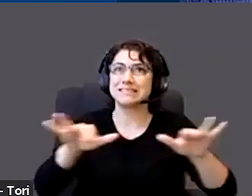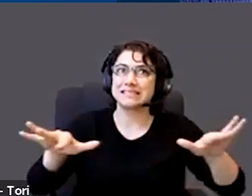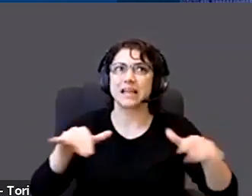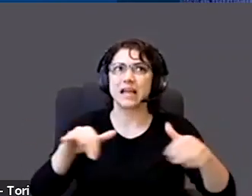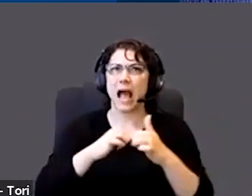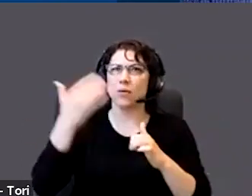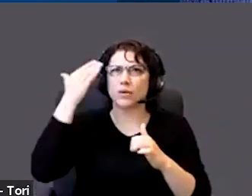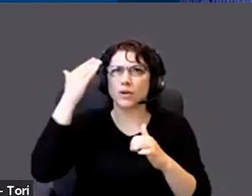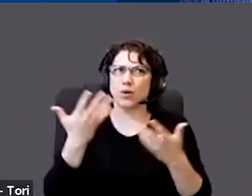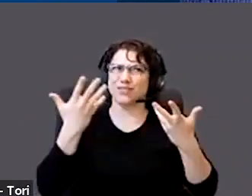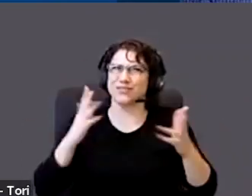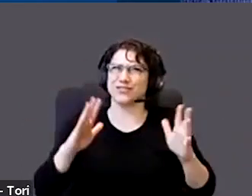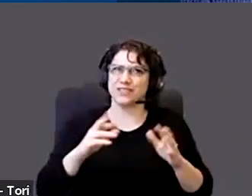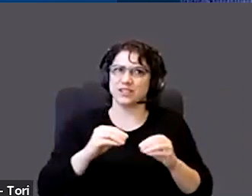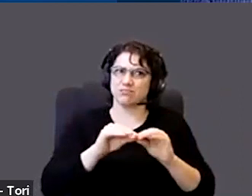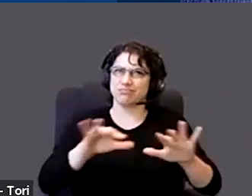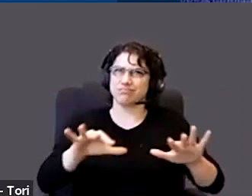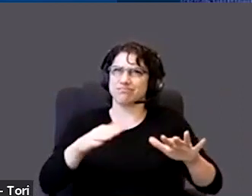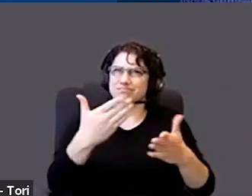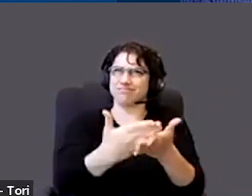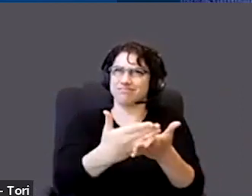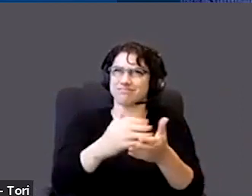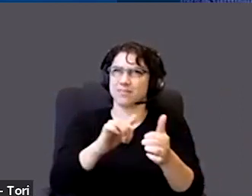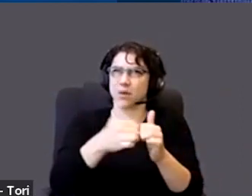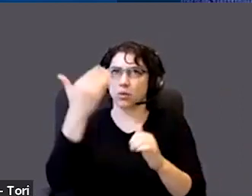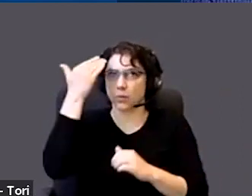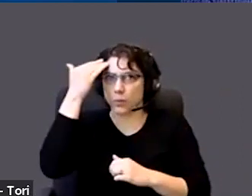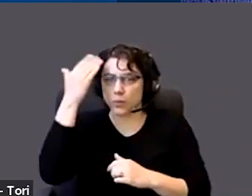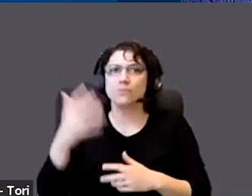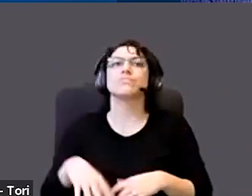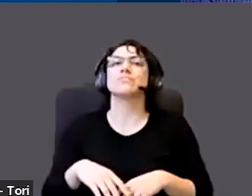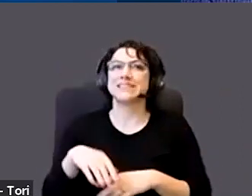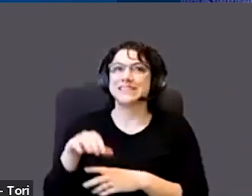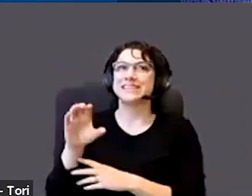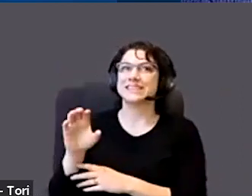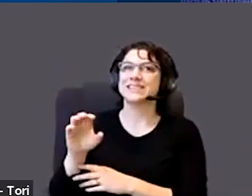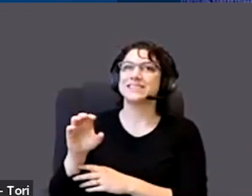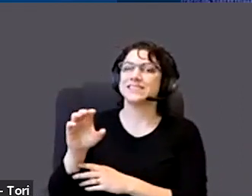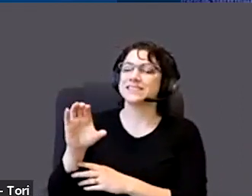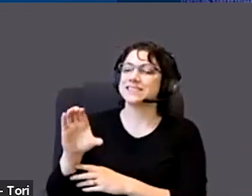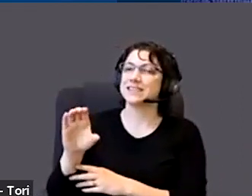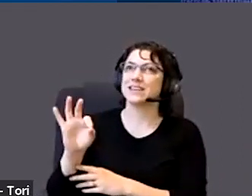In this way, CFA will help reduce the potential for social and economic disruption from health threats.